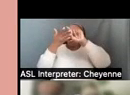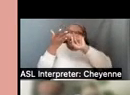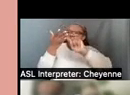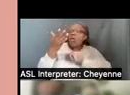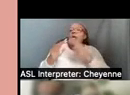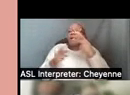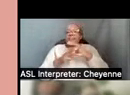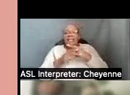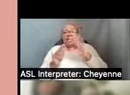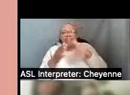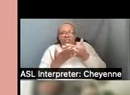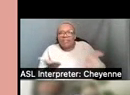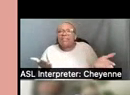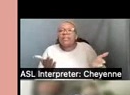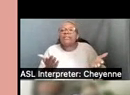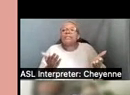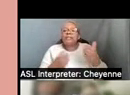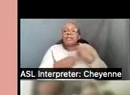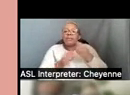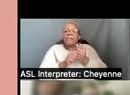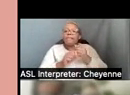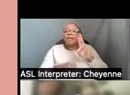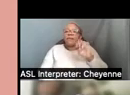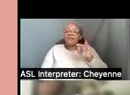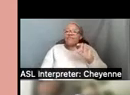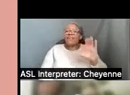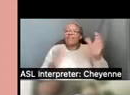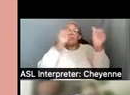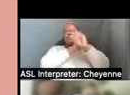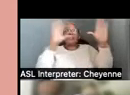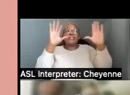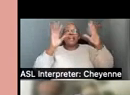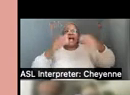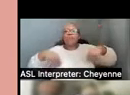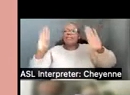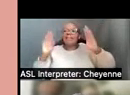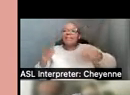Once I create my radical vision, I'm going to sell it to the highest bidder.